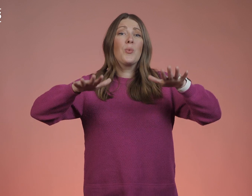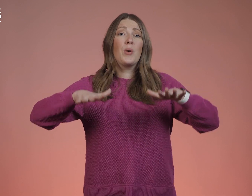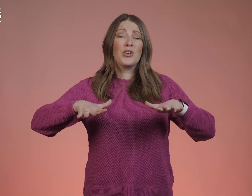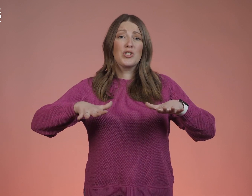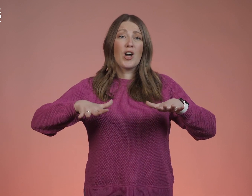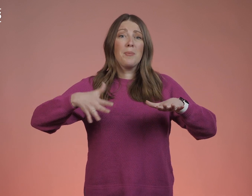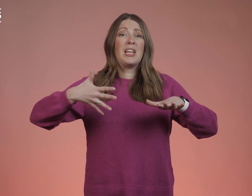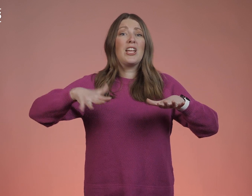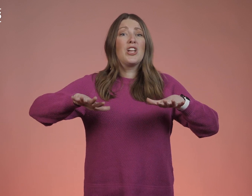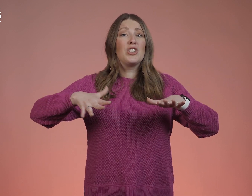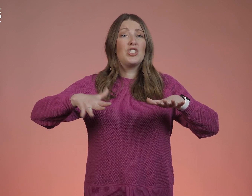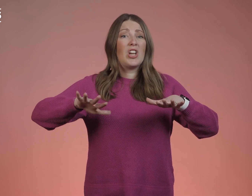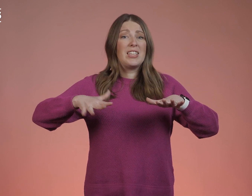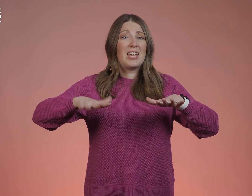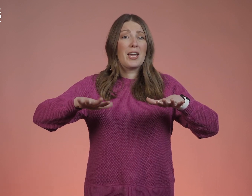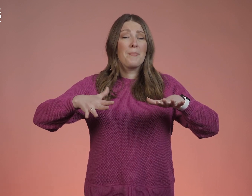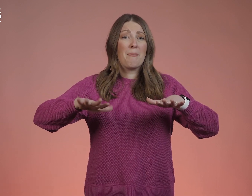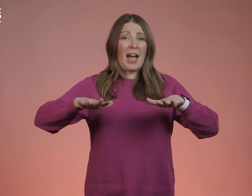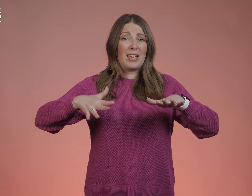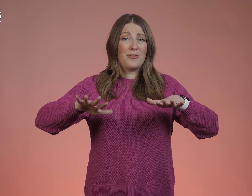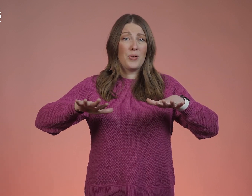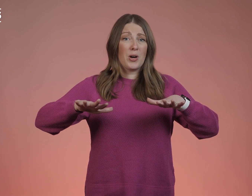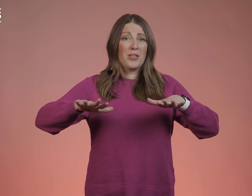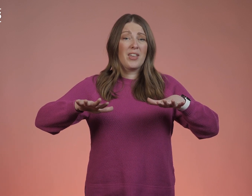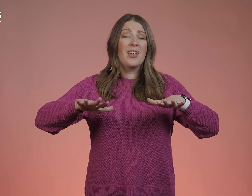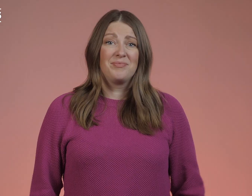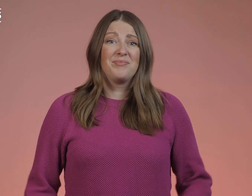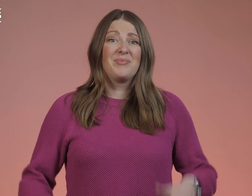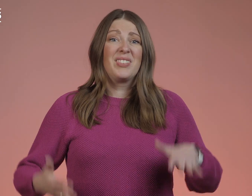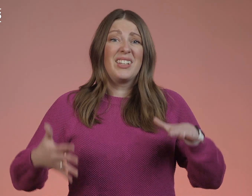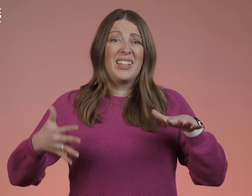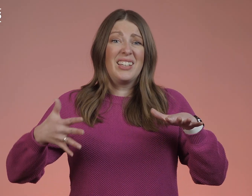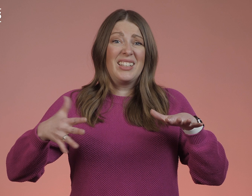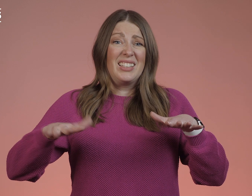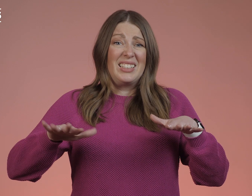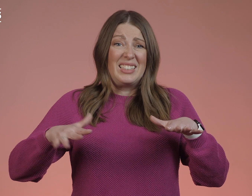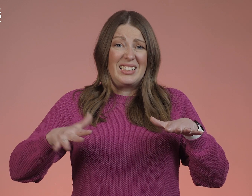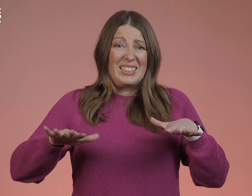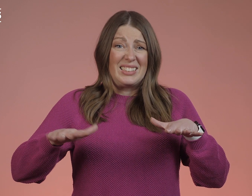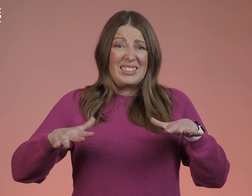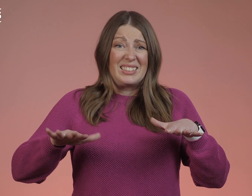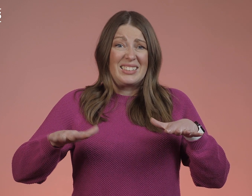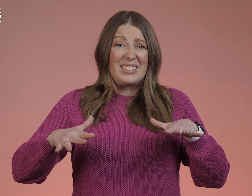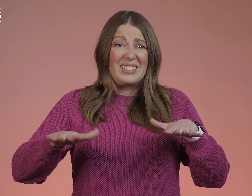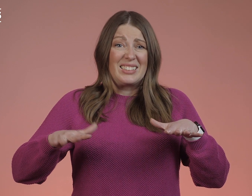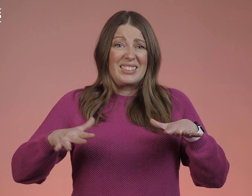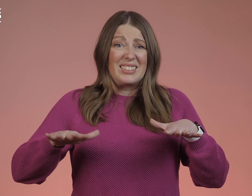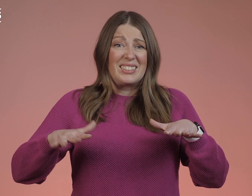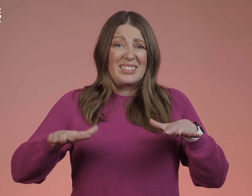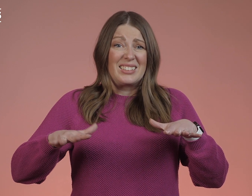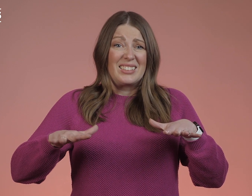with your dominant shaking back and forth. Think of the outward emotion of anxiety